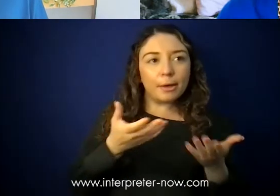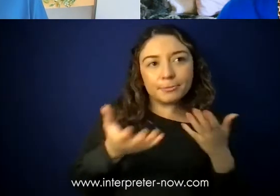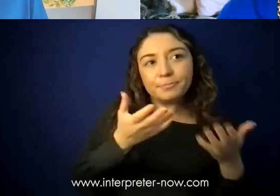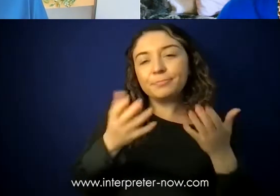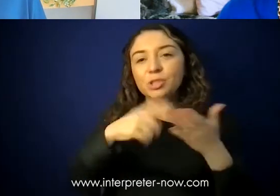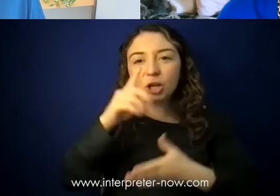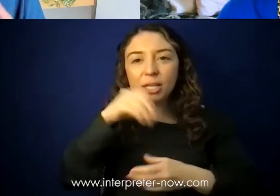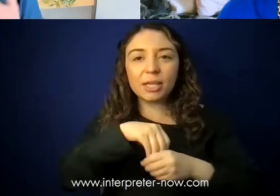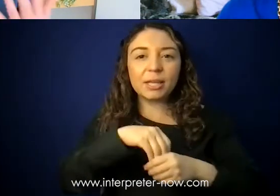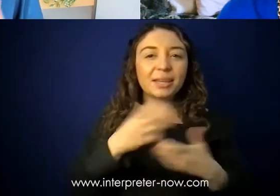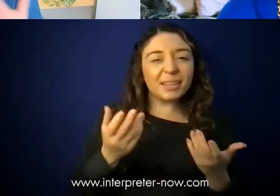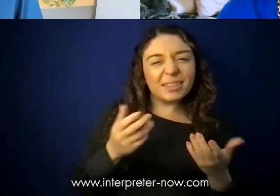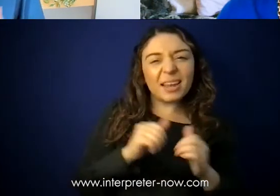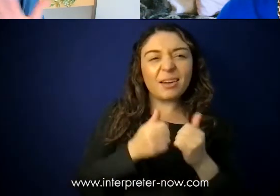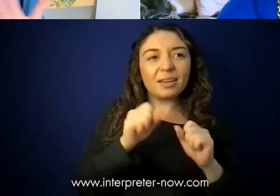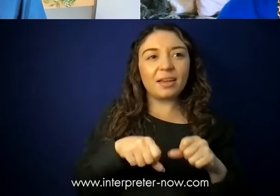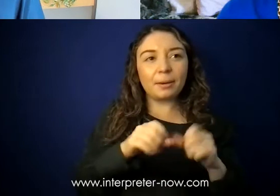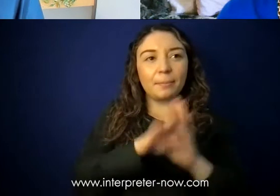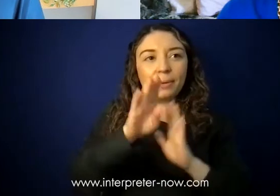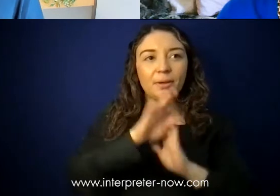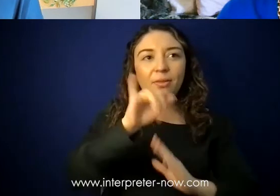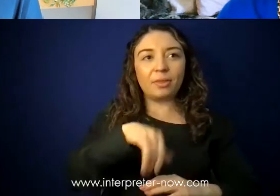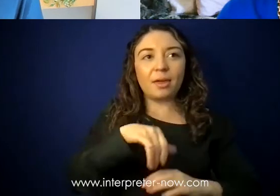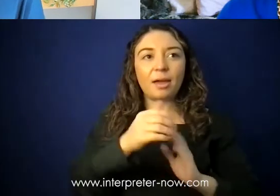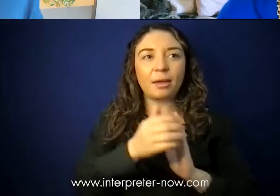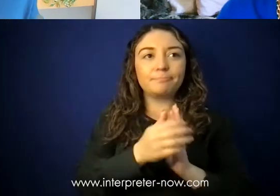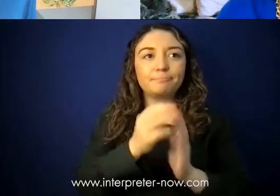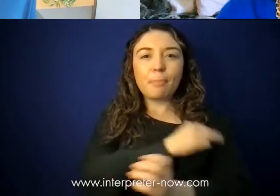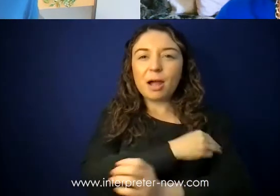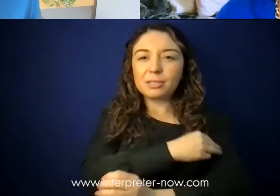them, and help them build that skill? Yeah.